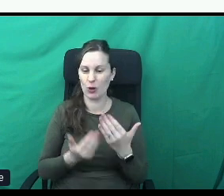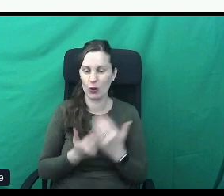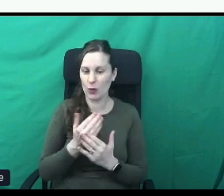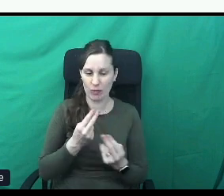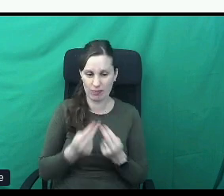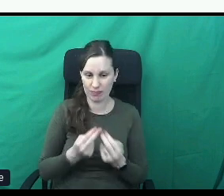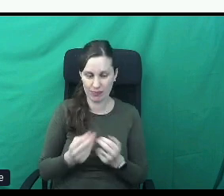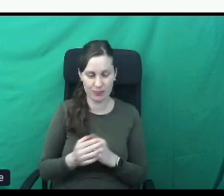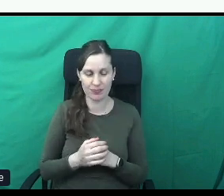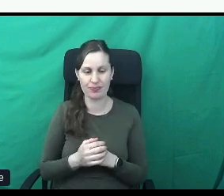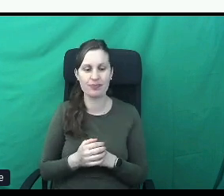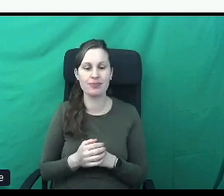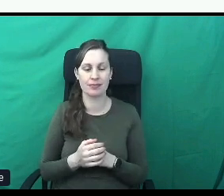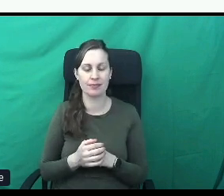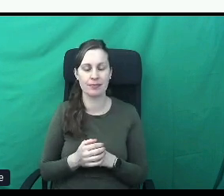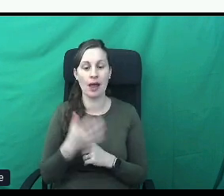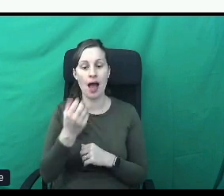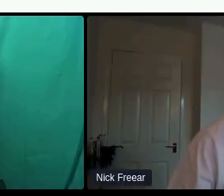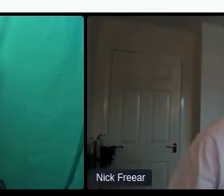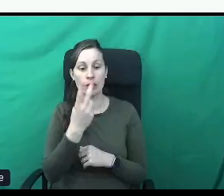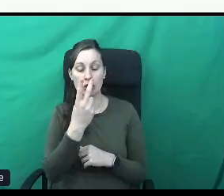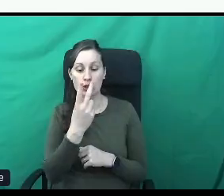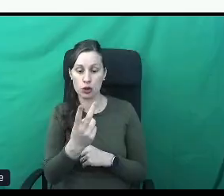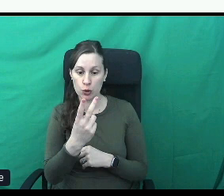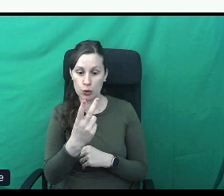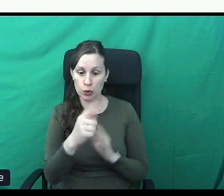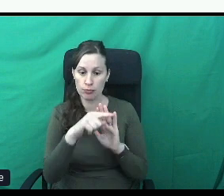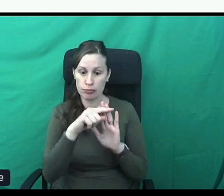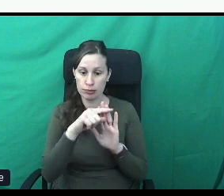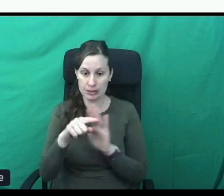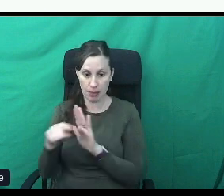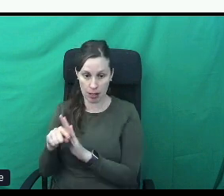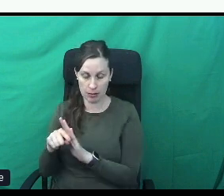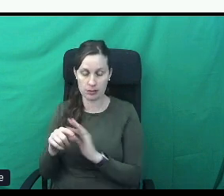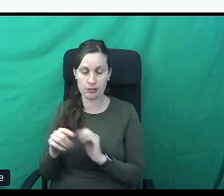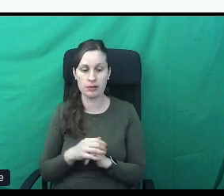The documents called The authoring Practice guide which I'll refer to again.